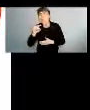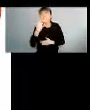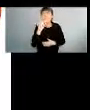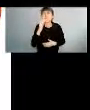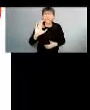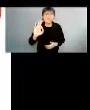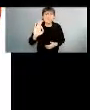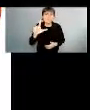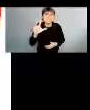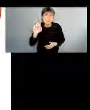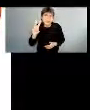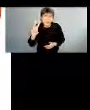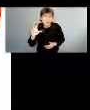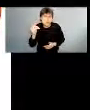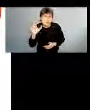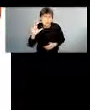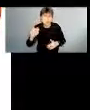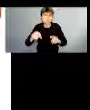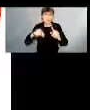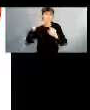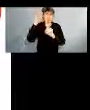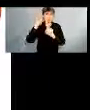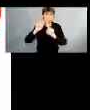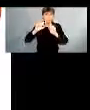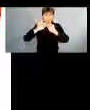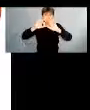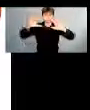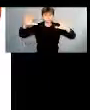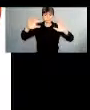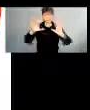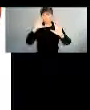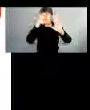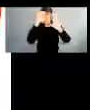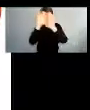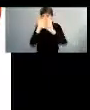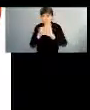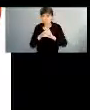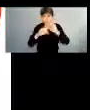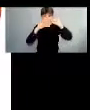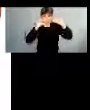or diagram. The most important thing again is that it’s clear, intuitive, and easy